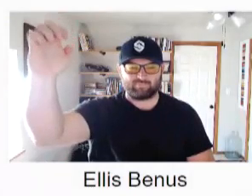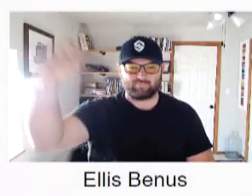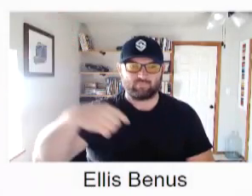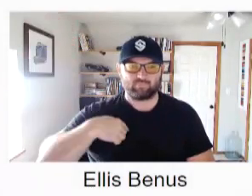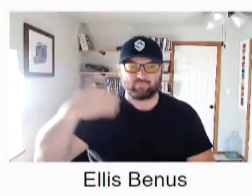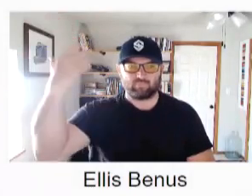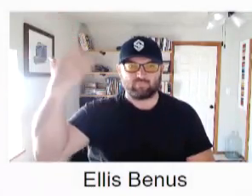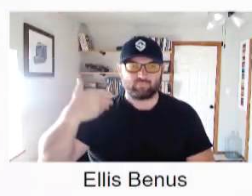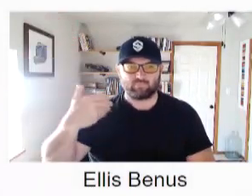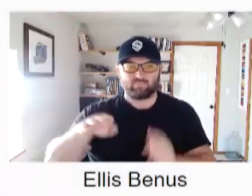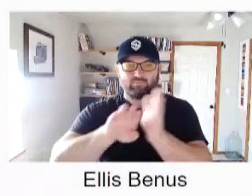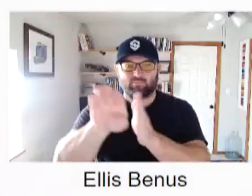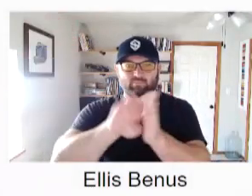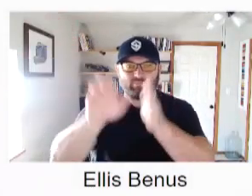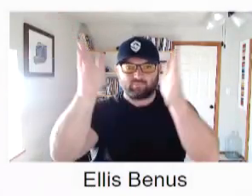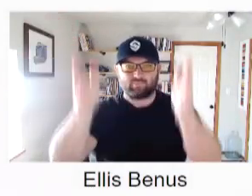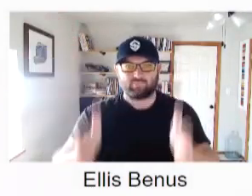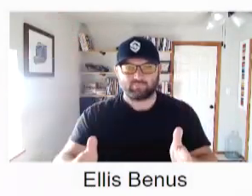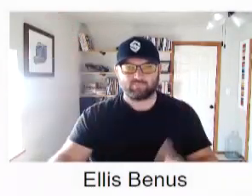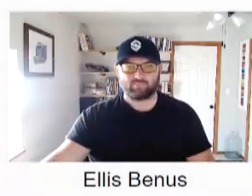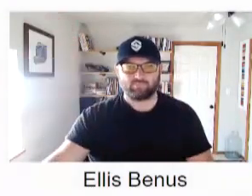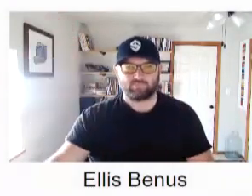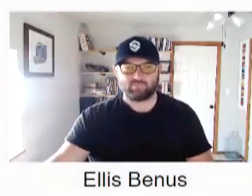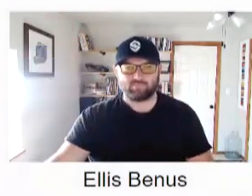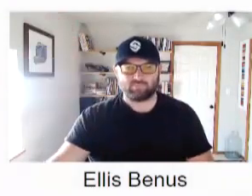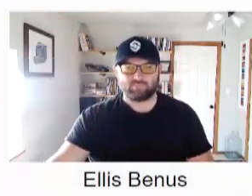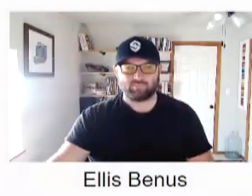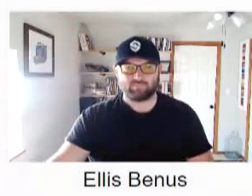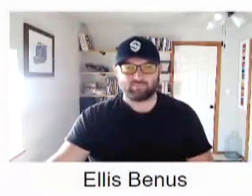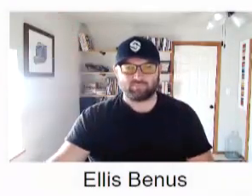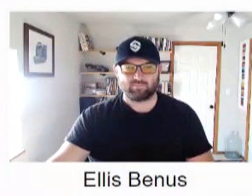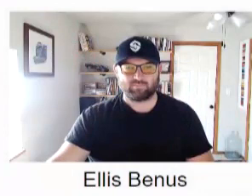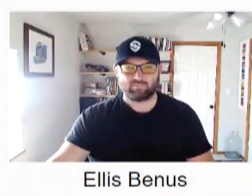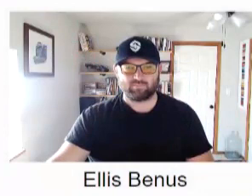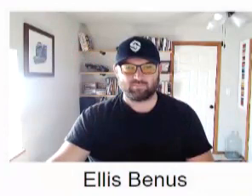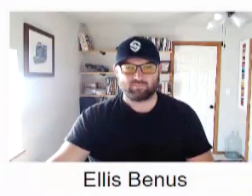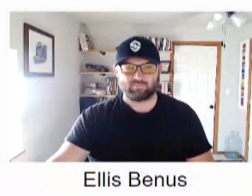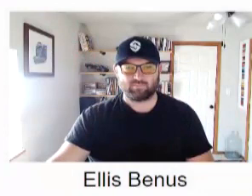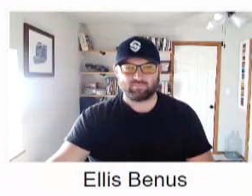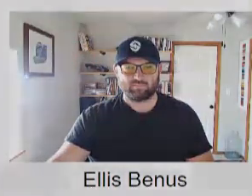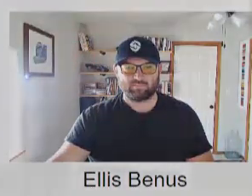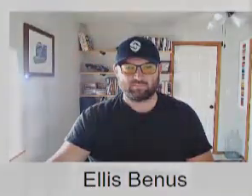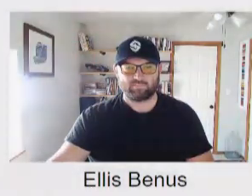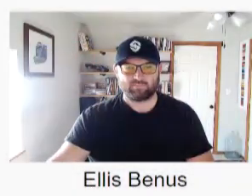And my name is signed with an E from the and I'm a developer.